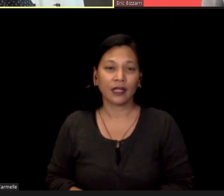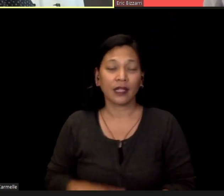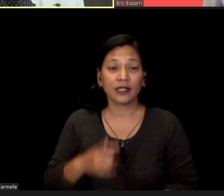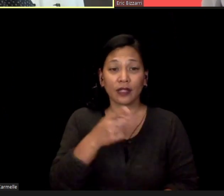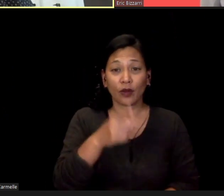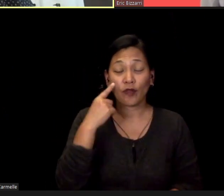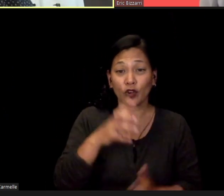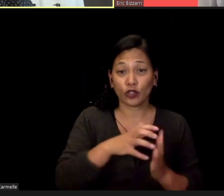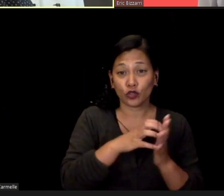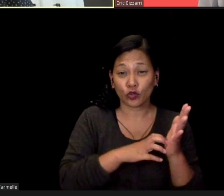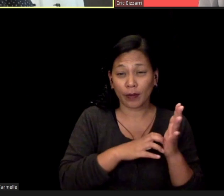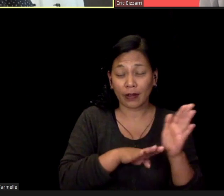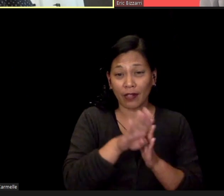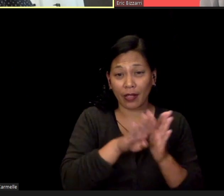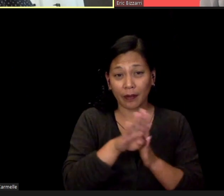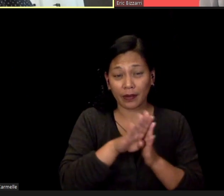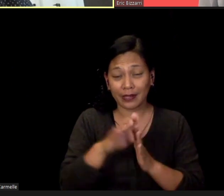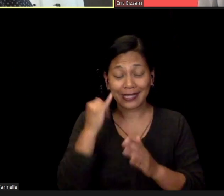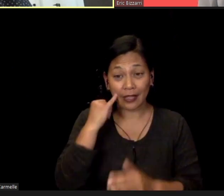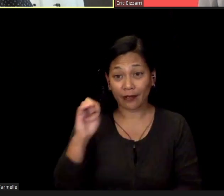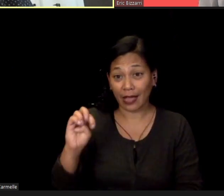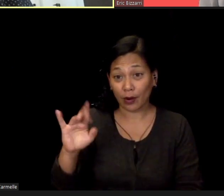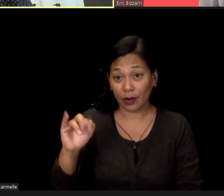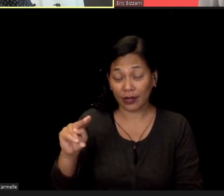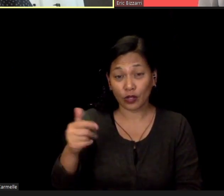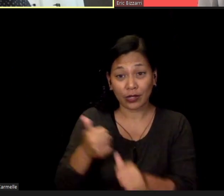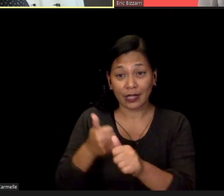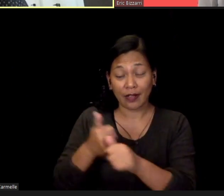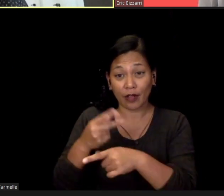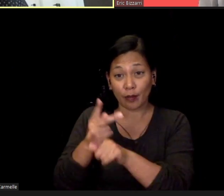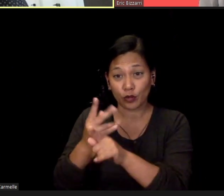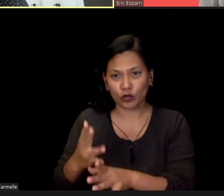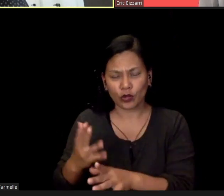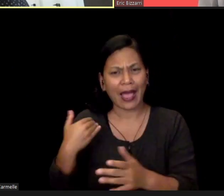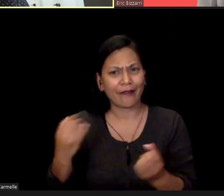I'm guessing if Erin is a producer, there's a lot of programs for script devlopment.